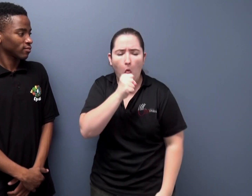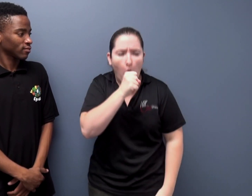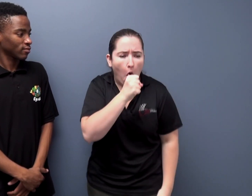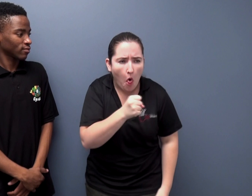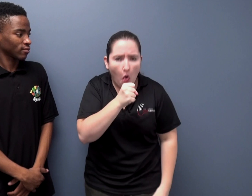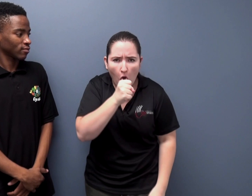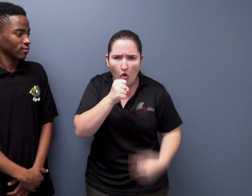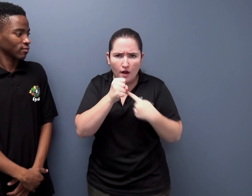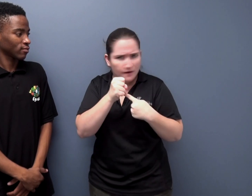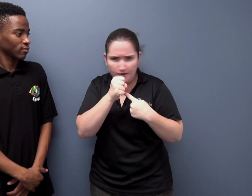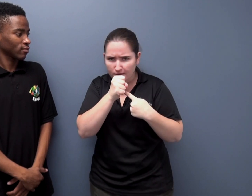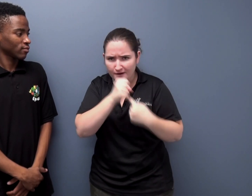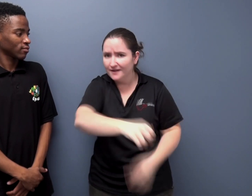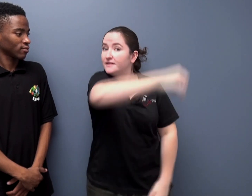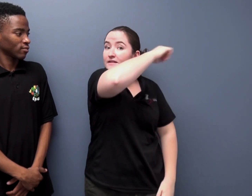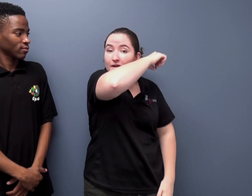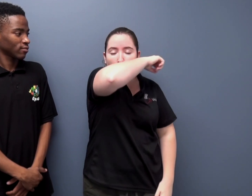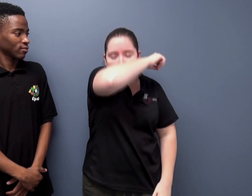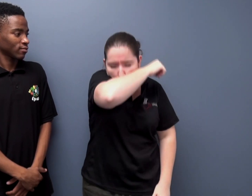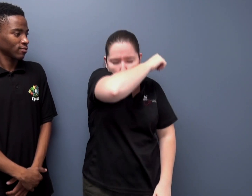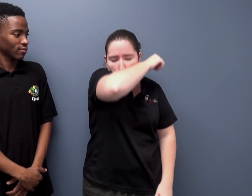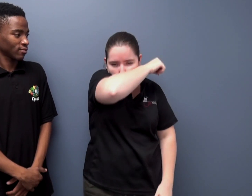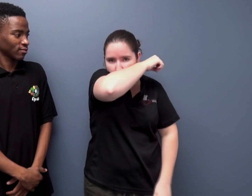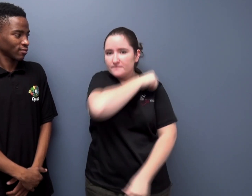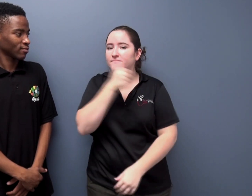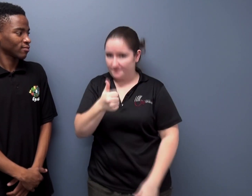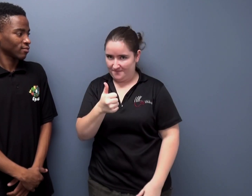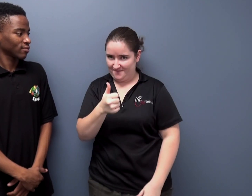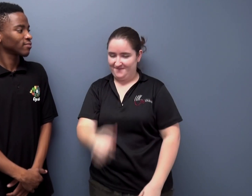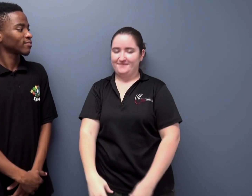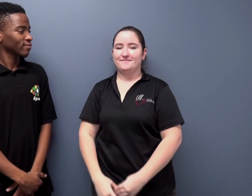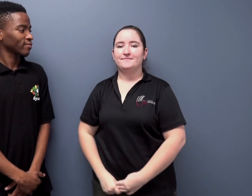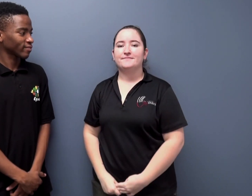Don't cough with your hands. Cough into your elbow.